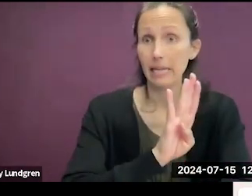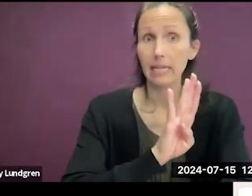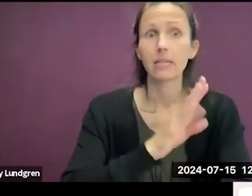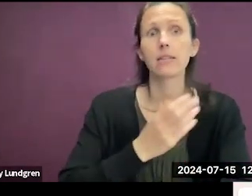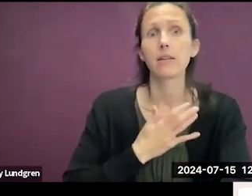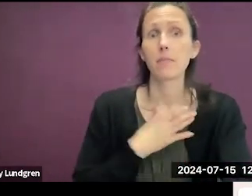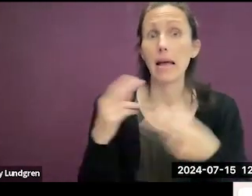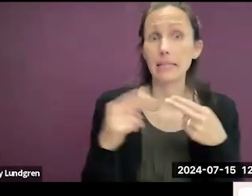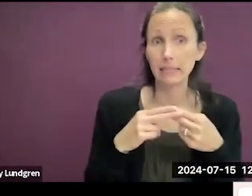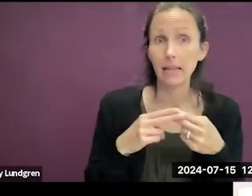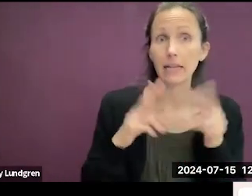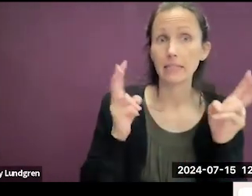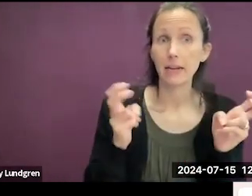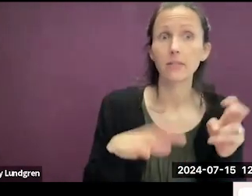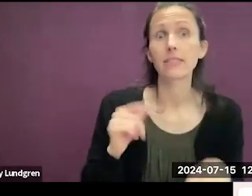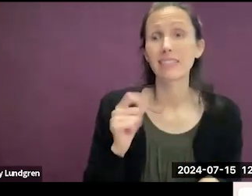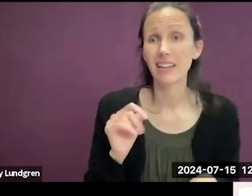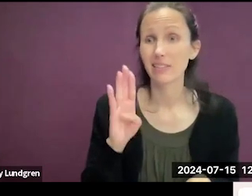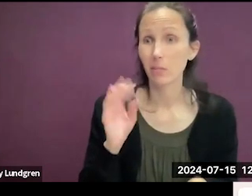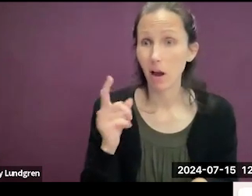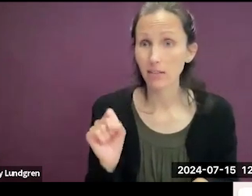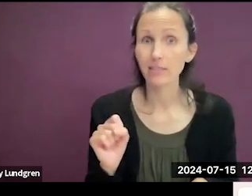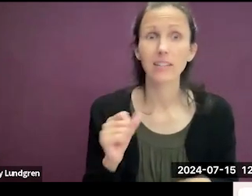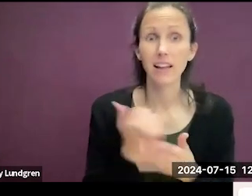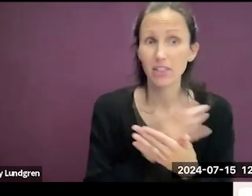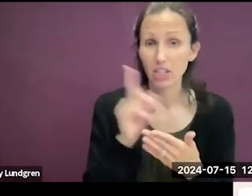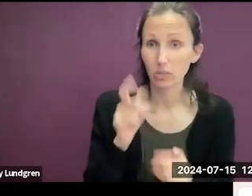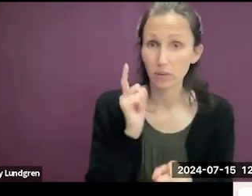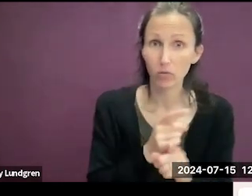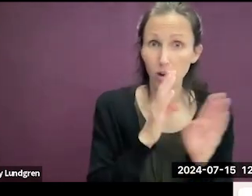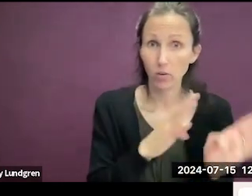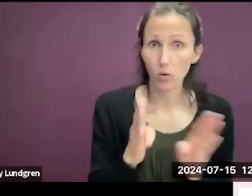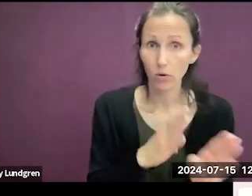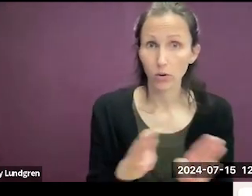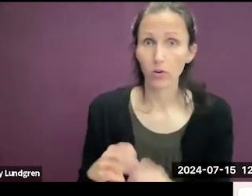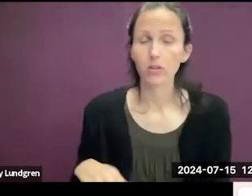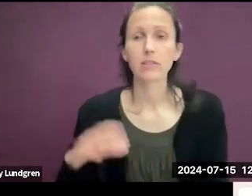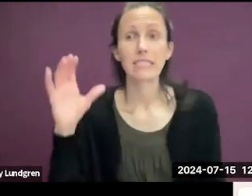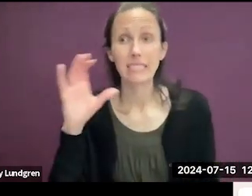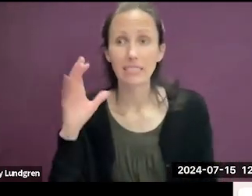and any images should be in the correct order. C, what order makes the most sense for this slide?